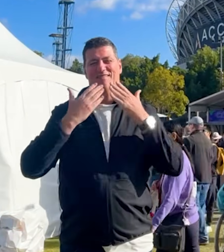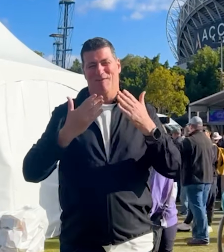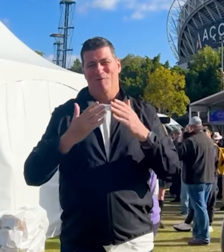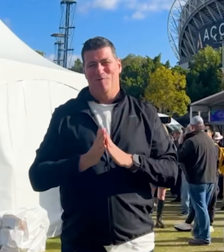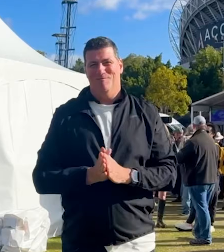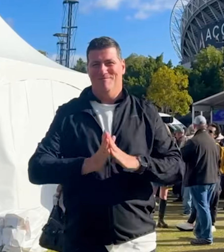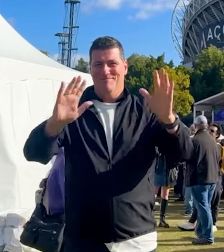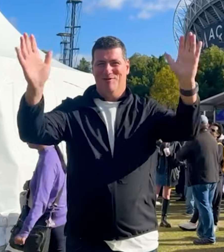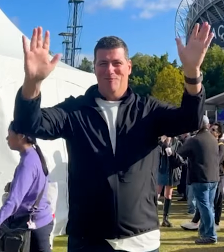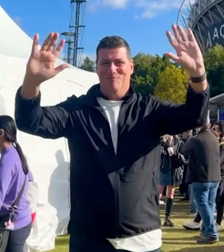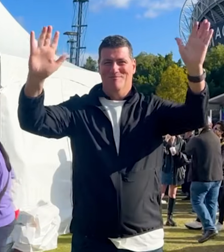Thank you.